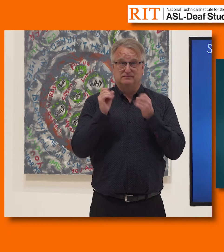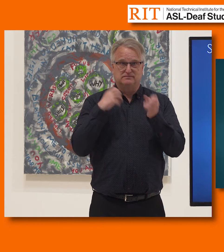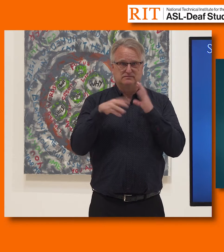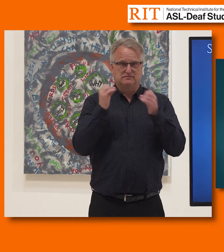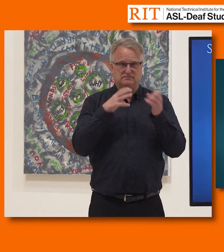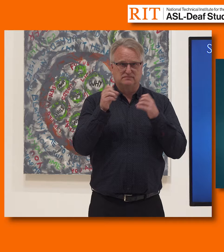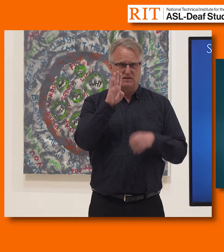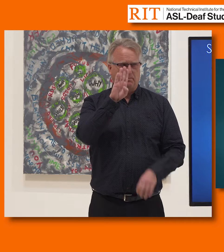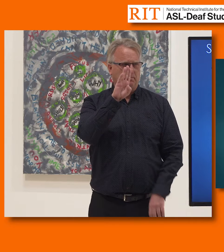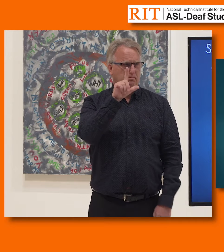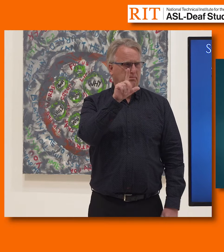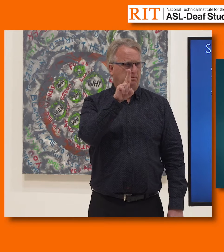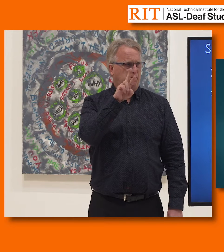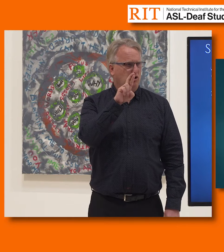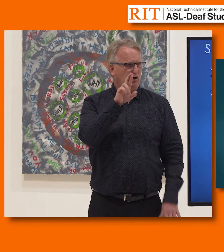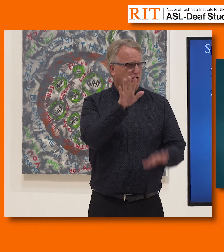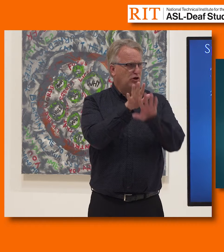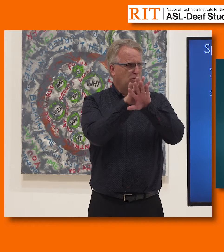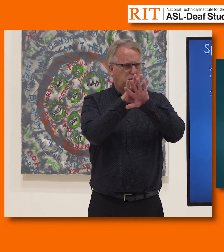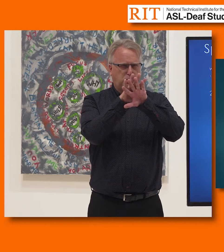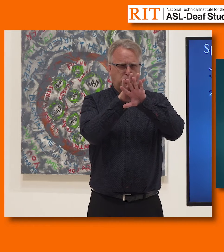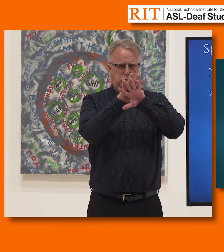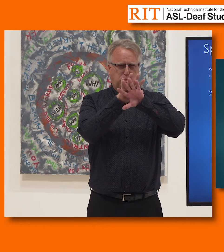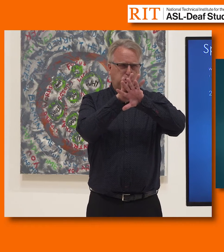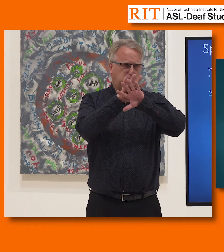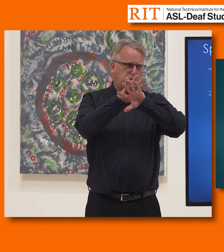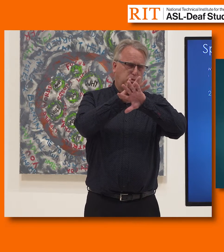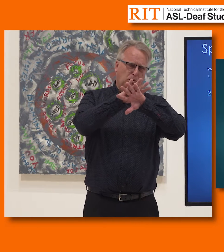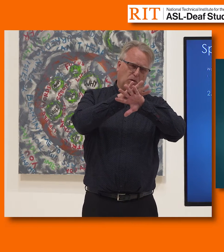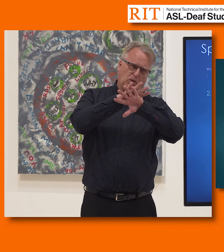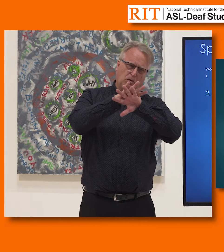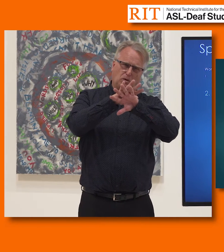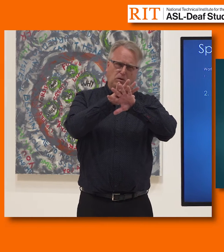But what I see as a Deaf person is simply a blur of signs.